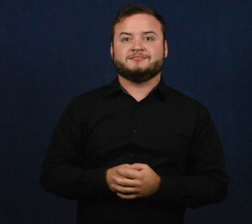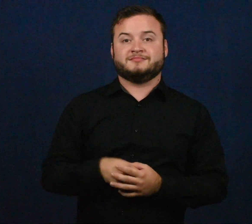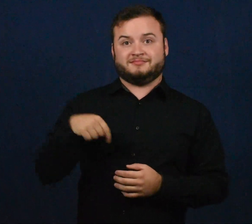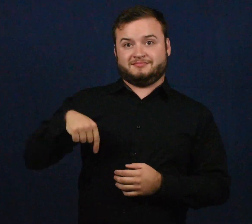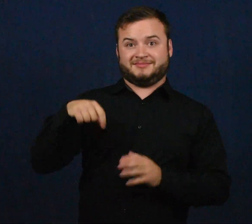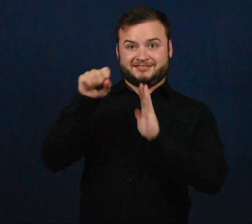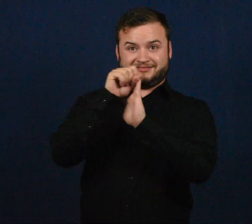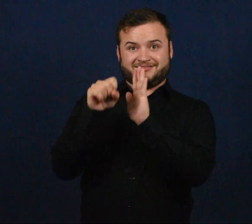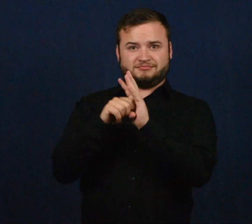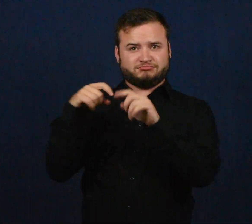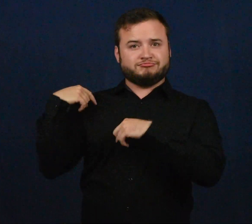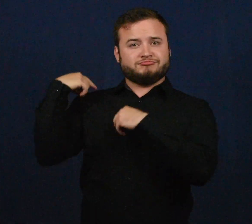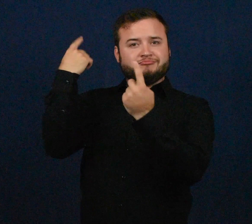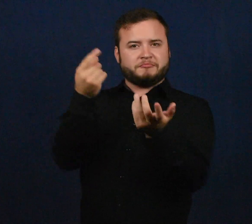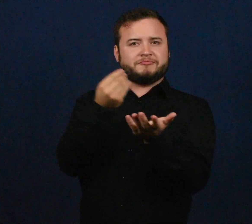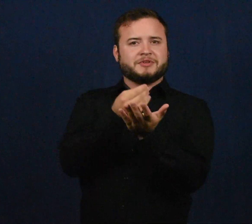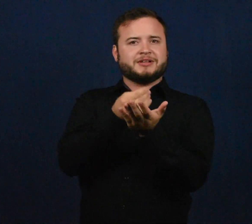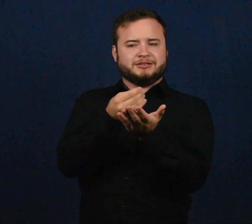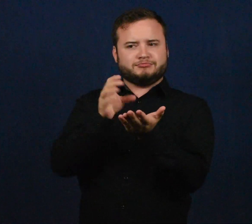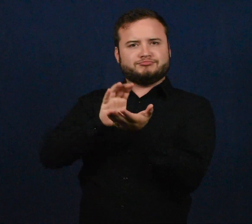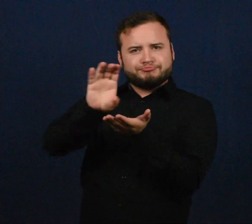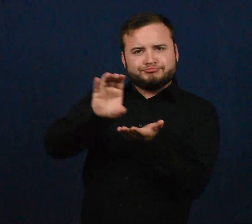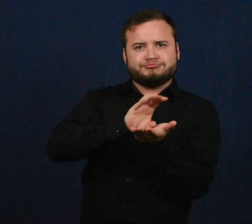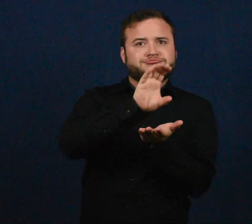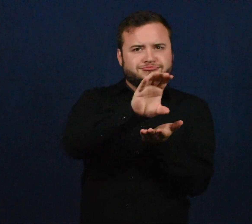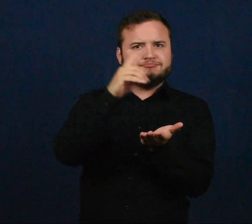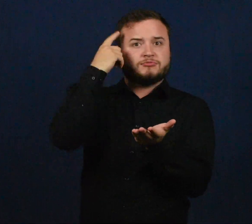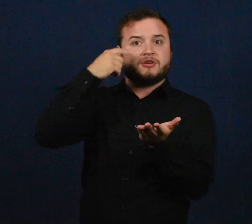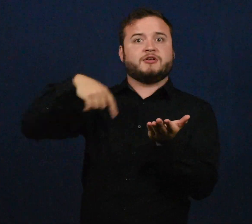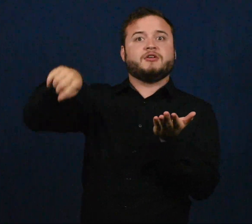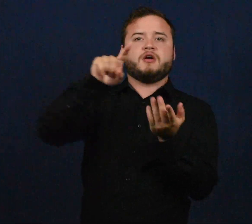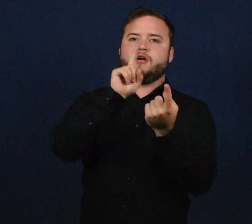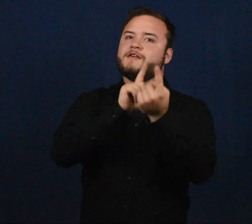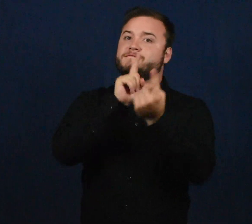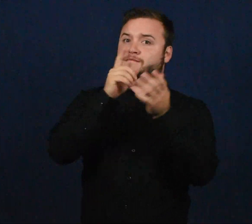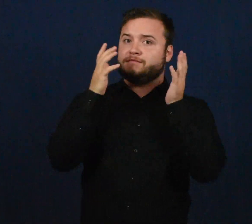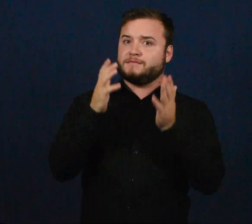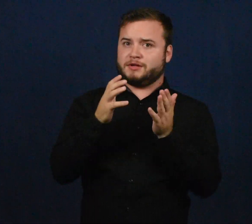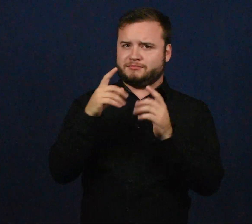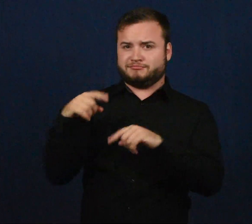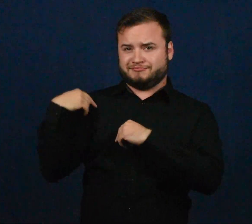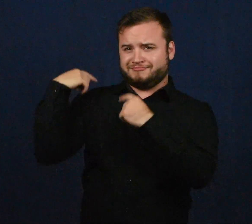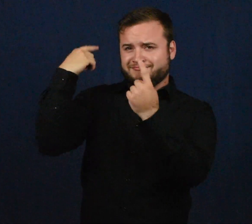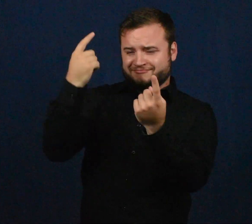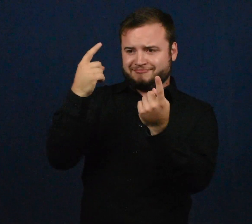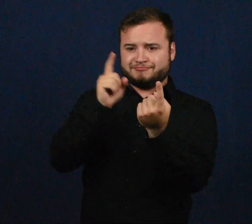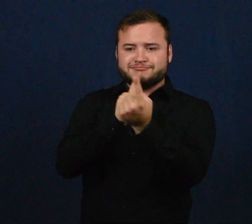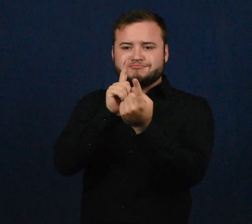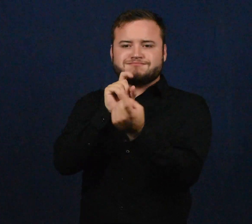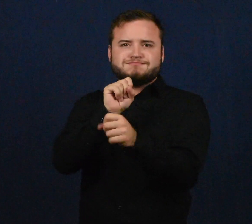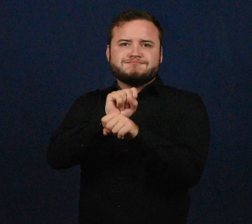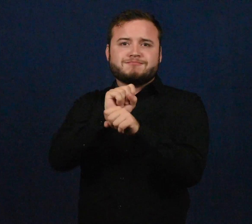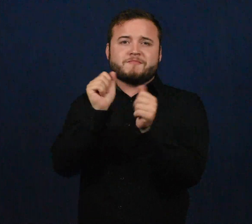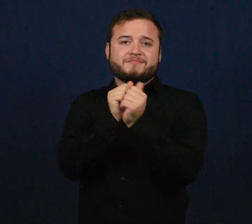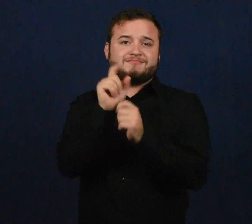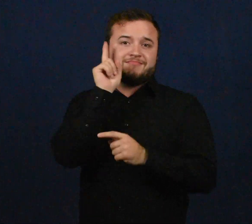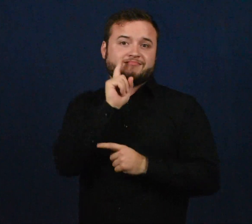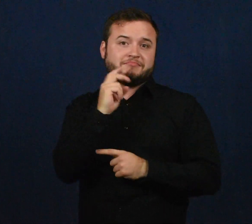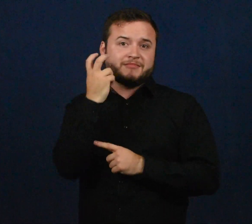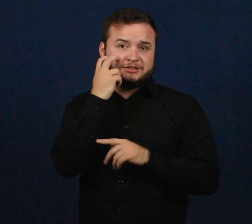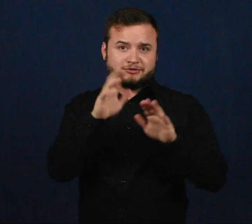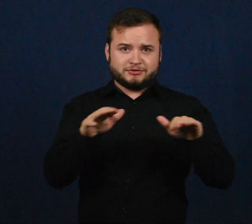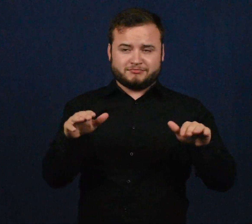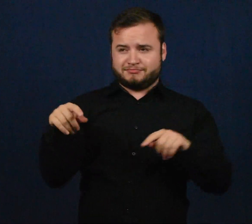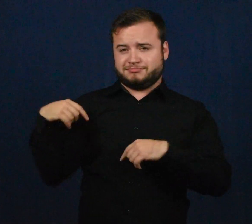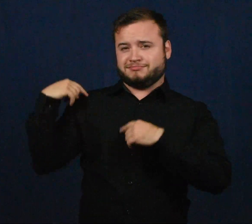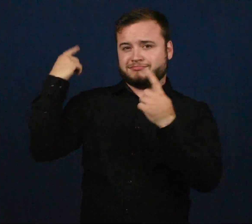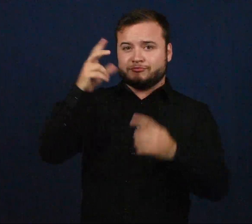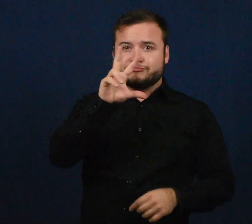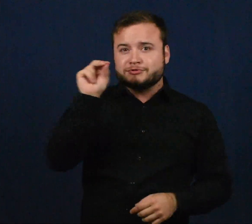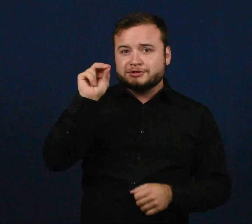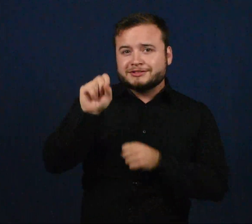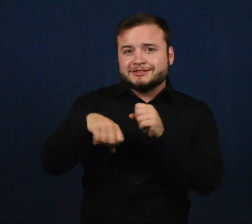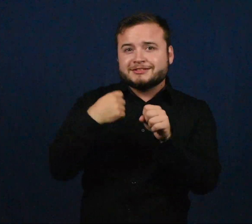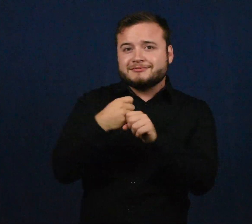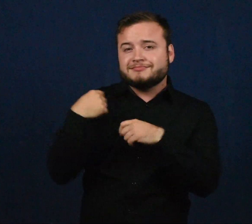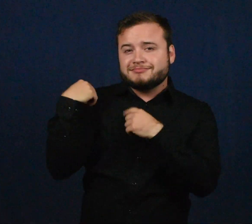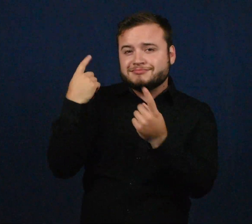The state has provided funding for interveners for deafblind children for almost 30 year,